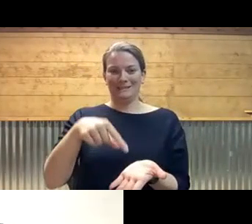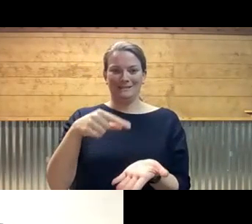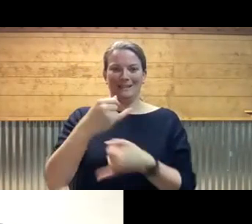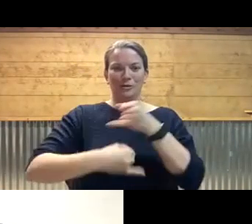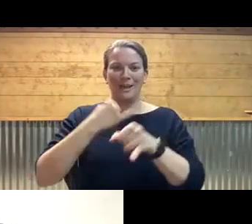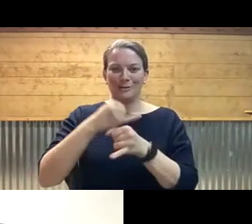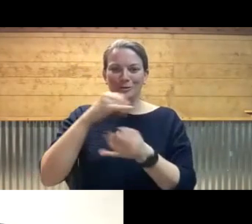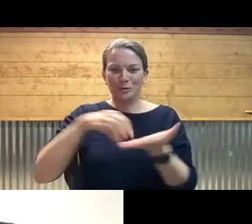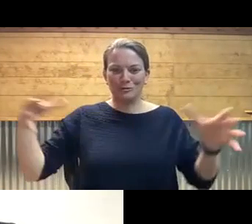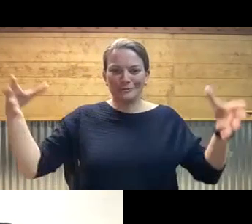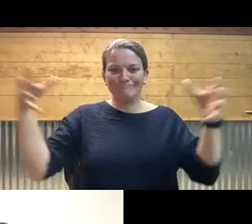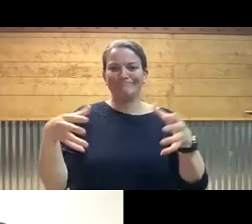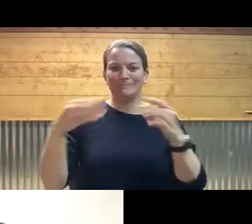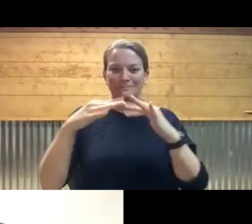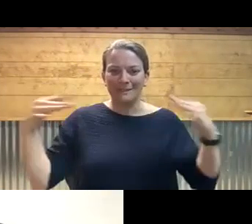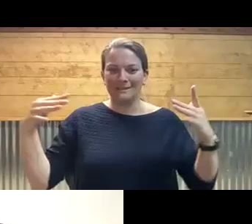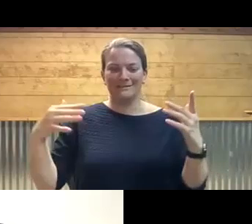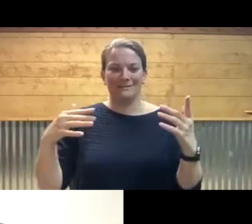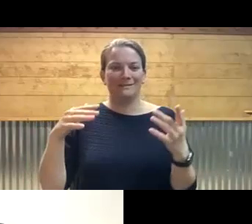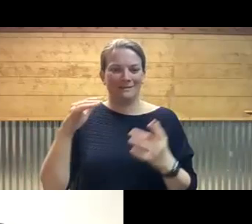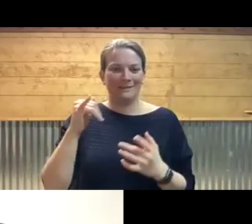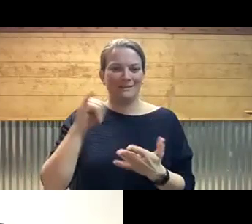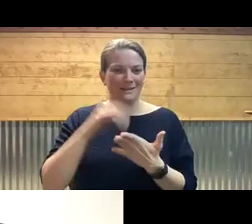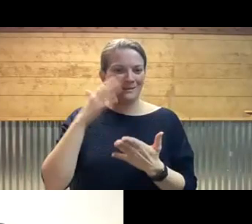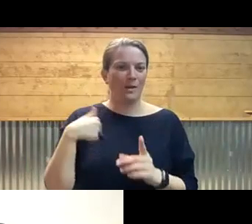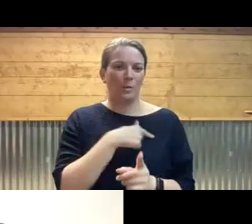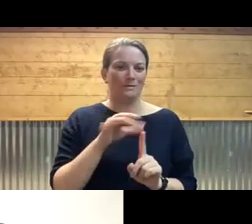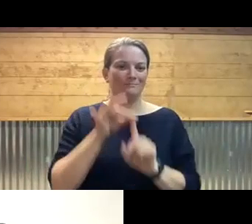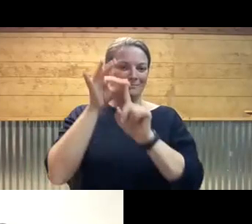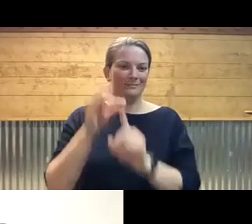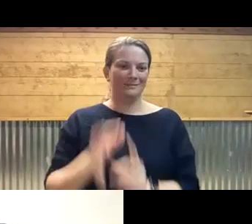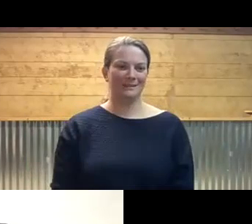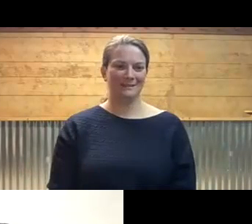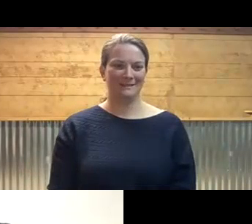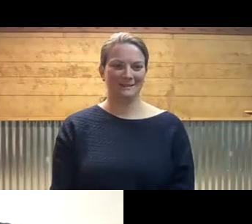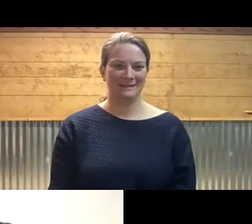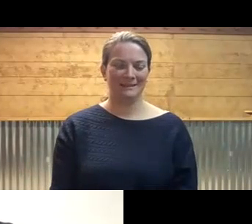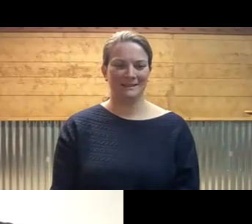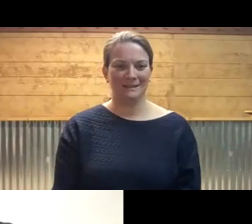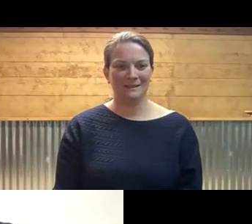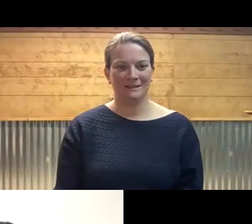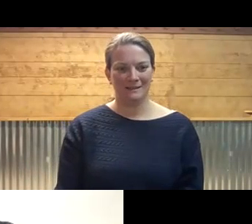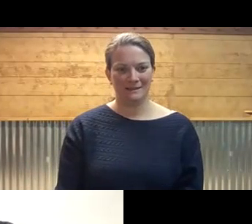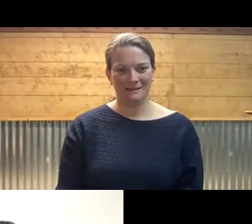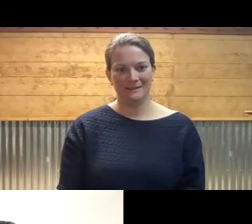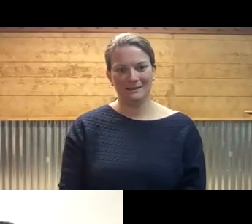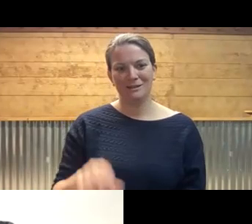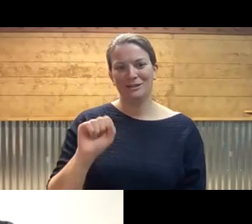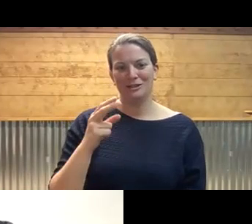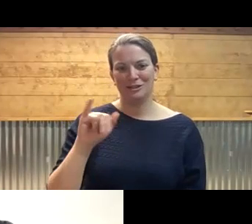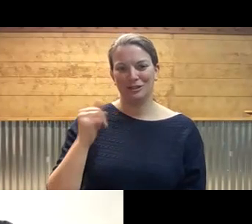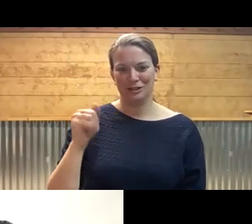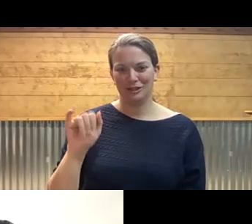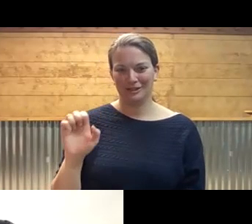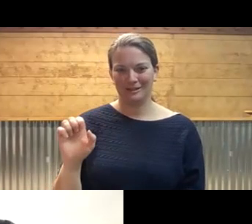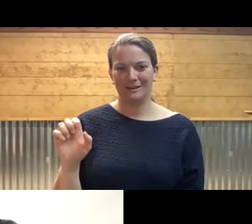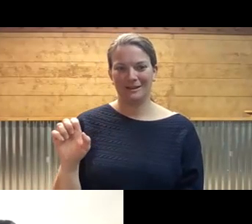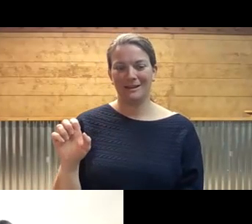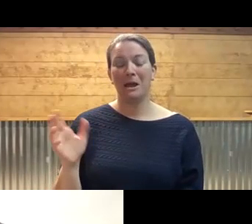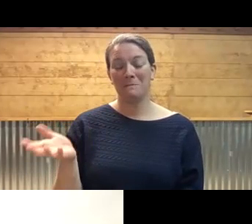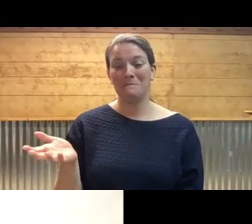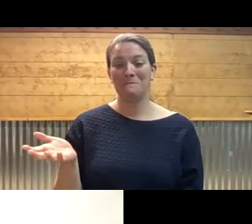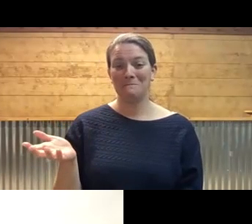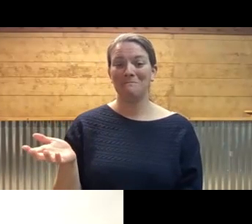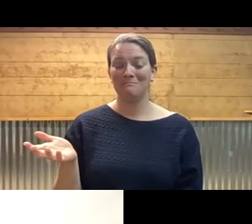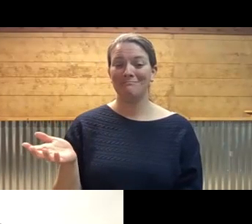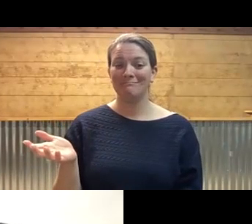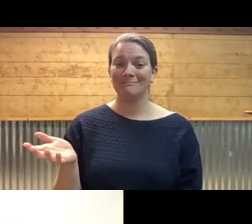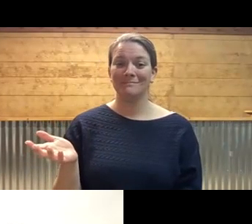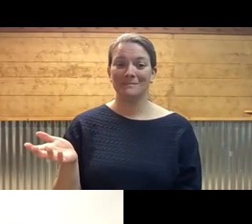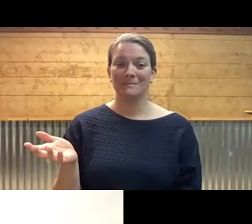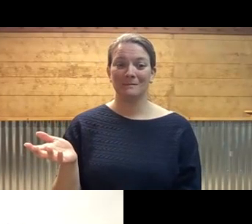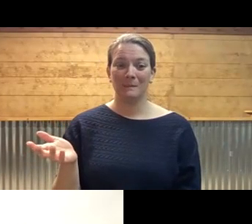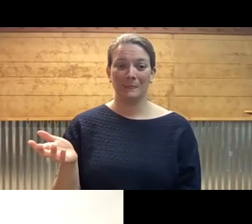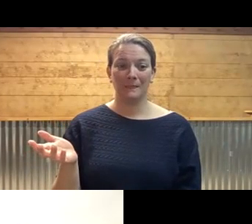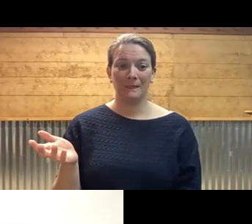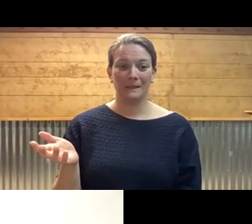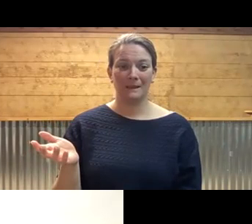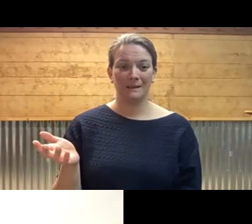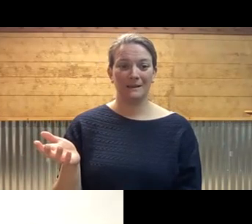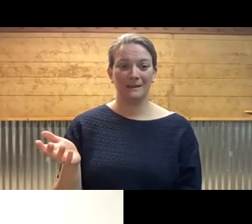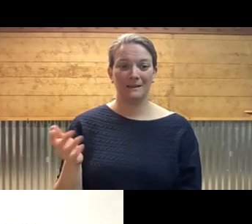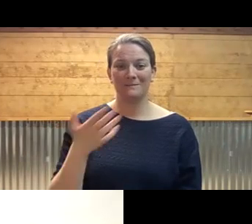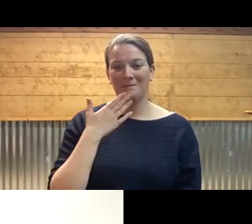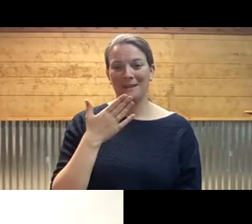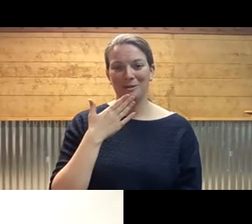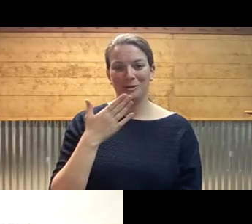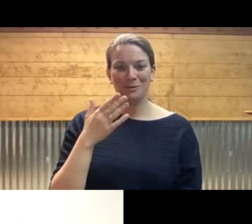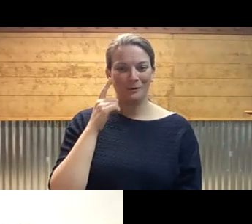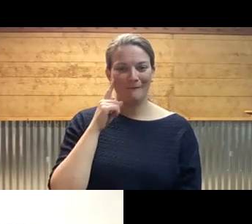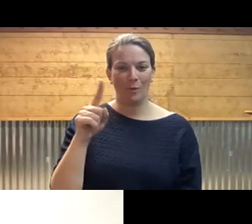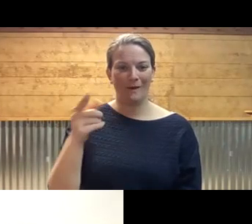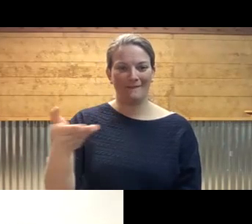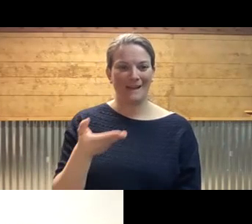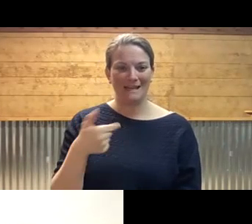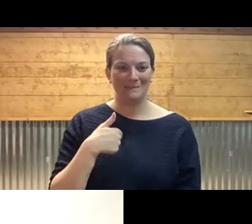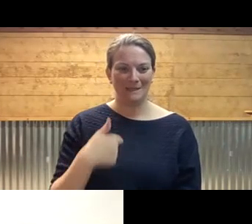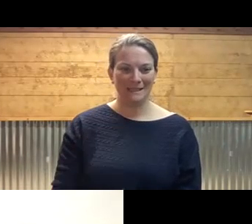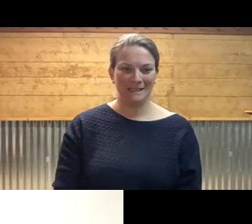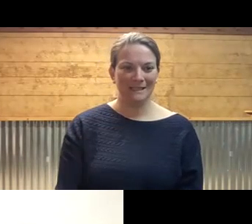I also want to invite you. to i've tried it and I can tend to raise it. how we're on cameras and the city of Weh.